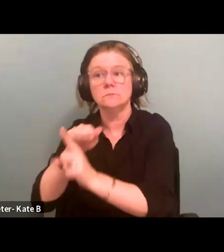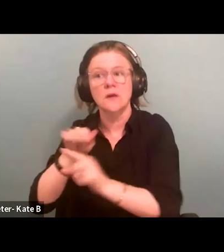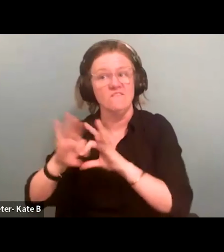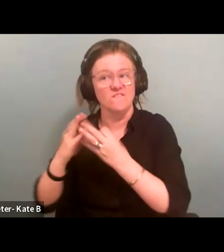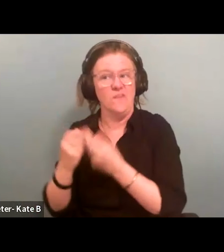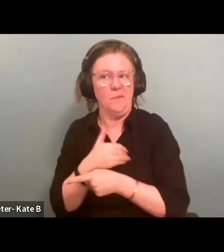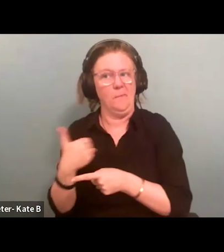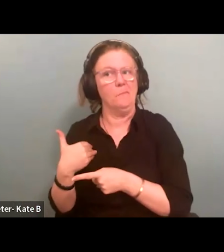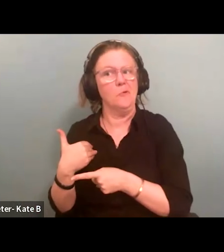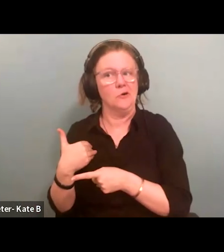in their household.